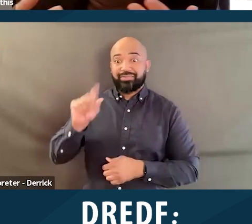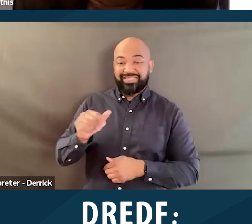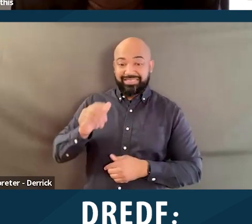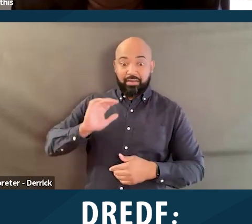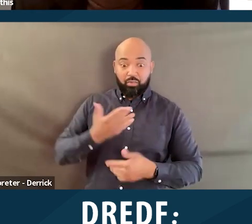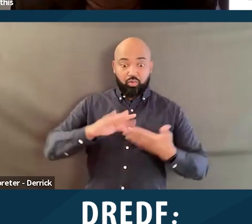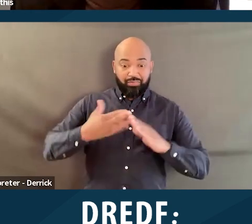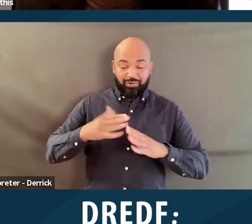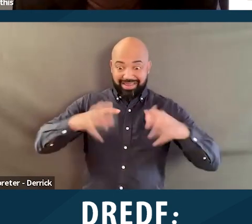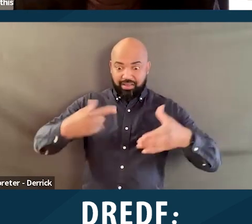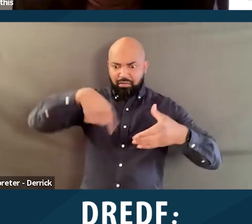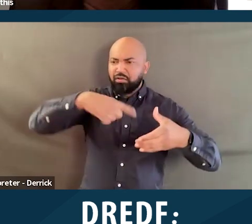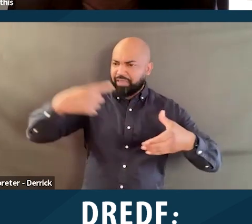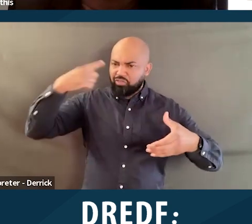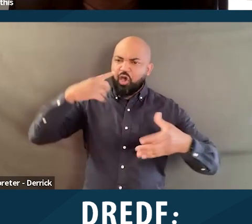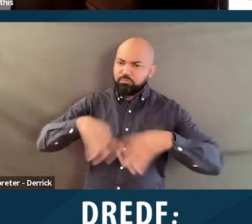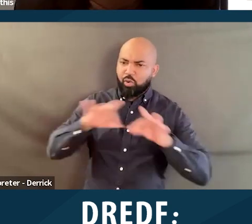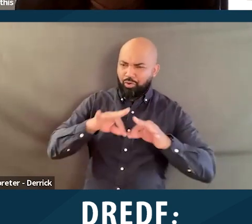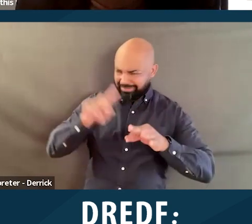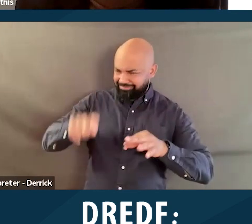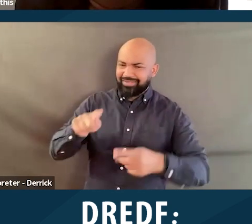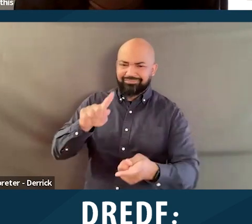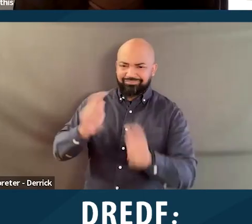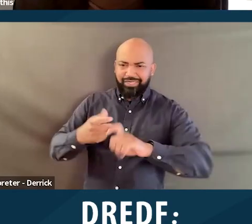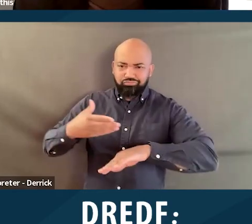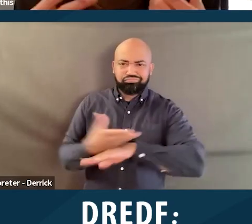really, with many, many requests from the disability community,